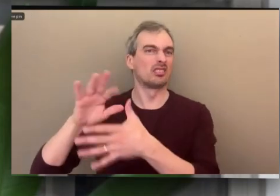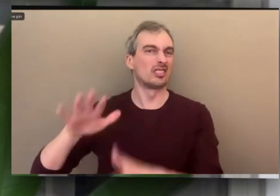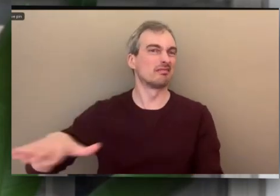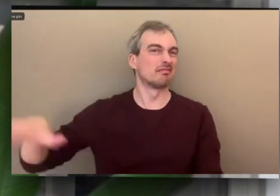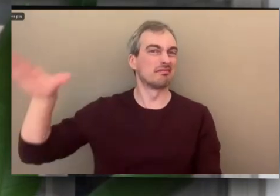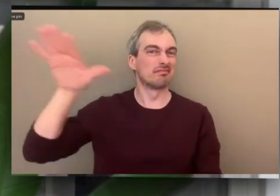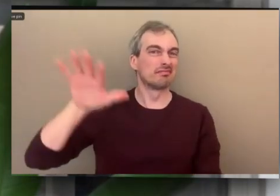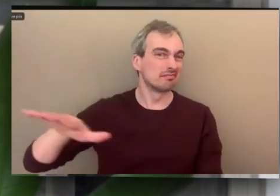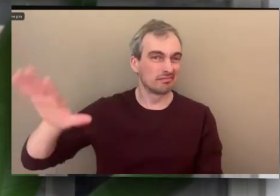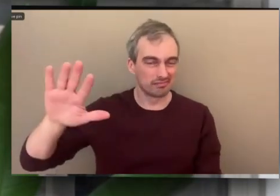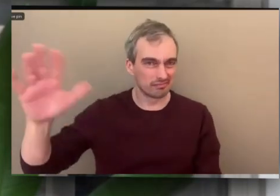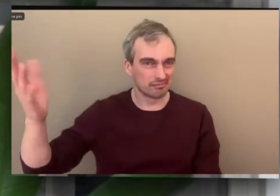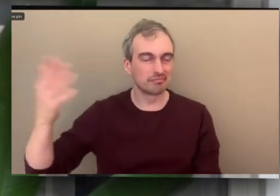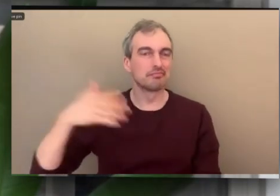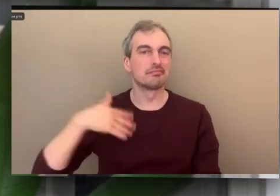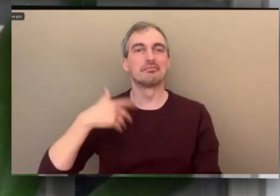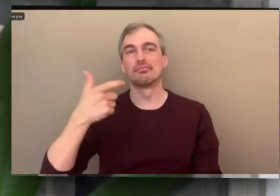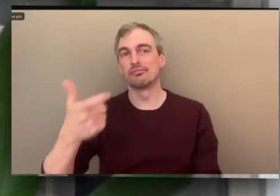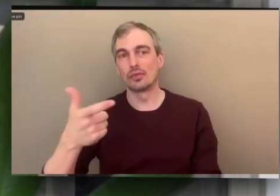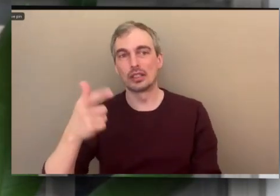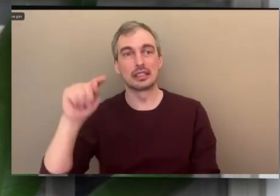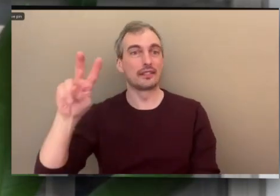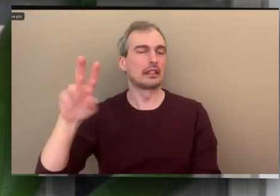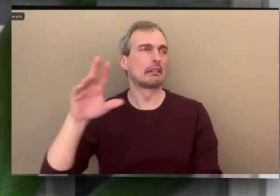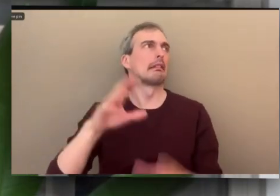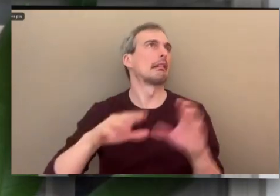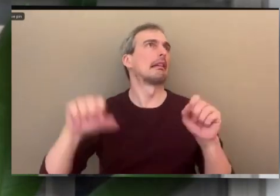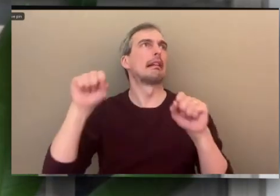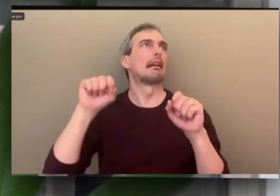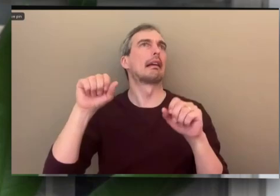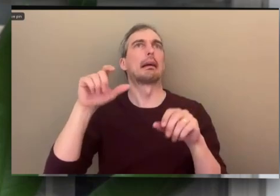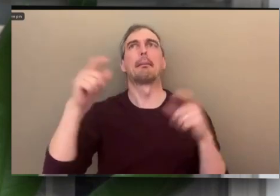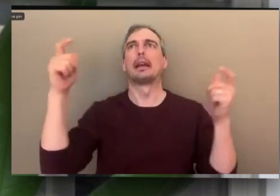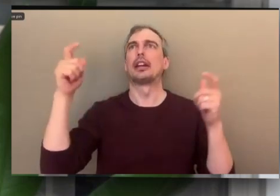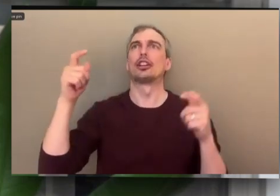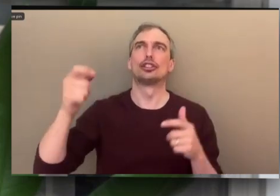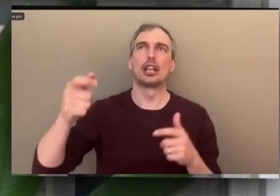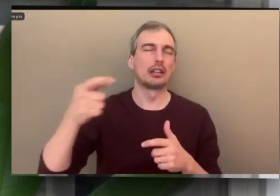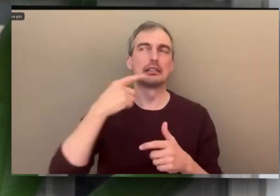There's no reason to. Let's just say it's one of those big networks out there.